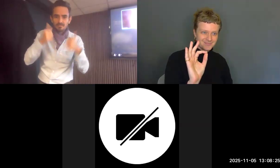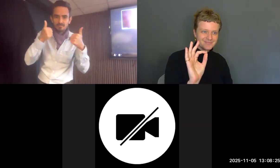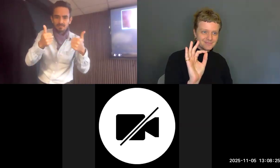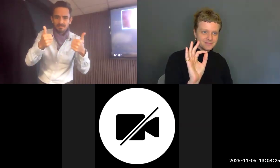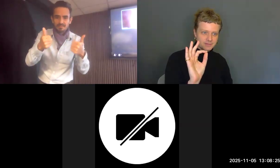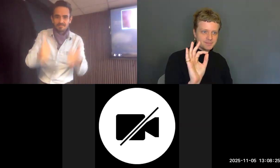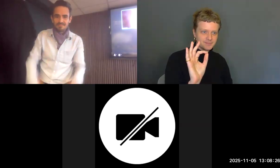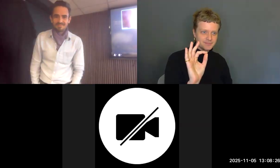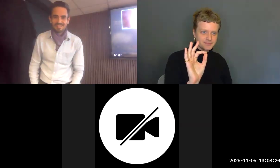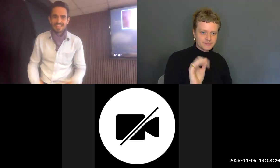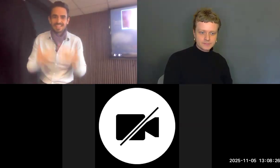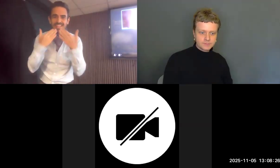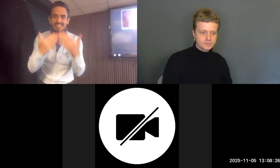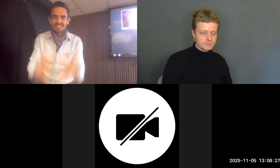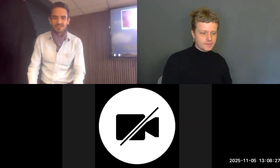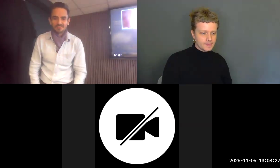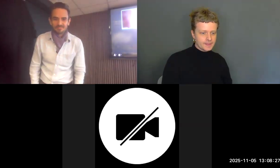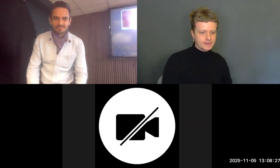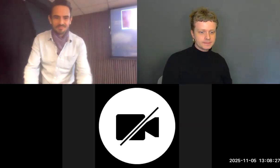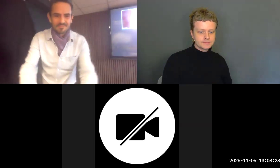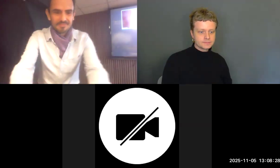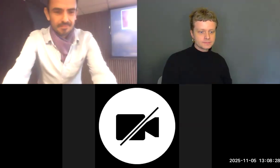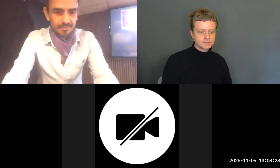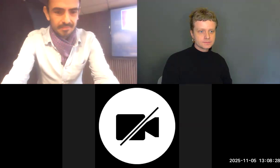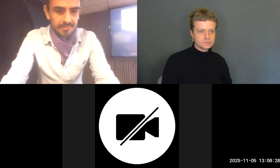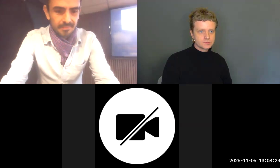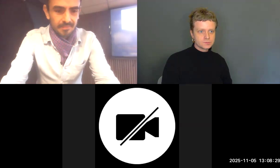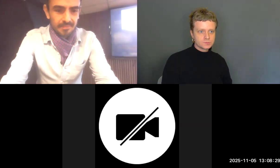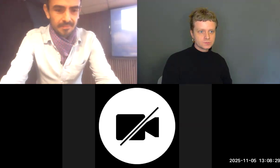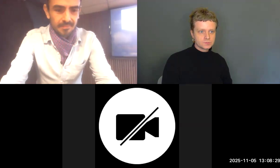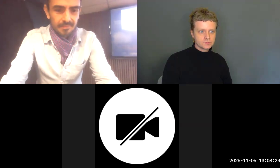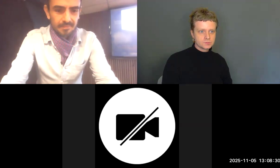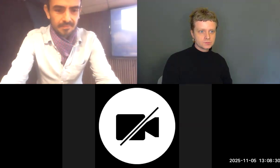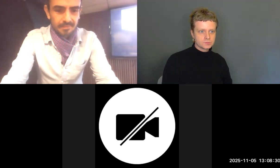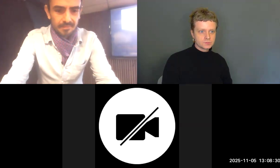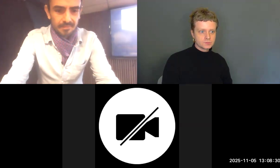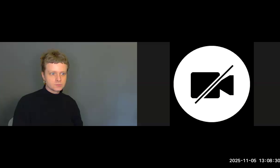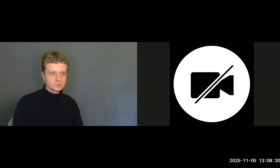Lovely. , sorry, in one hour, or at 2, because it's 10 past 1 now.